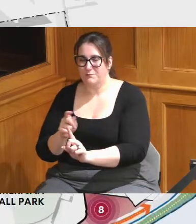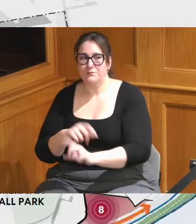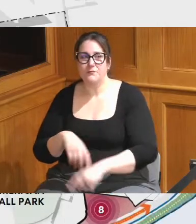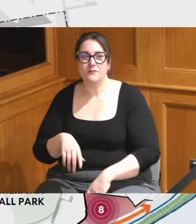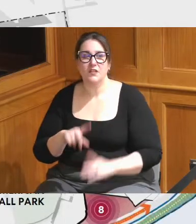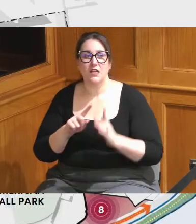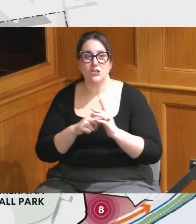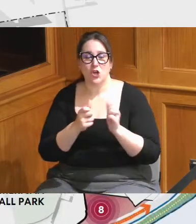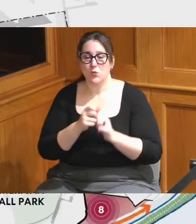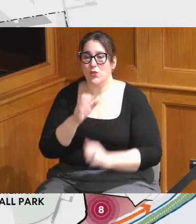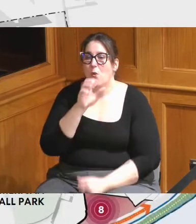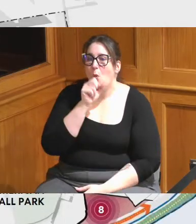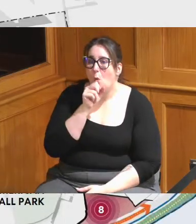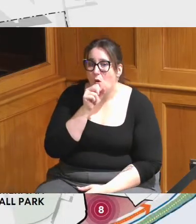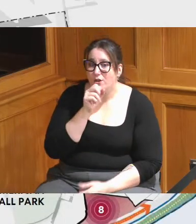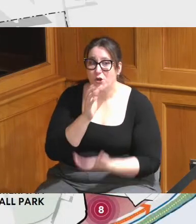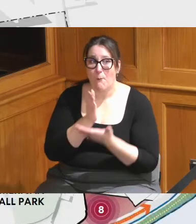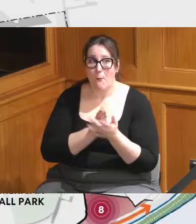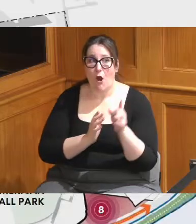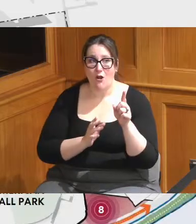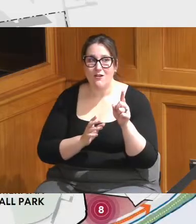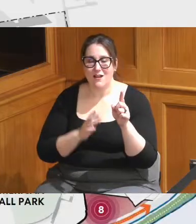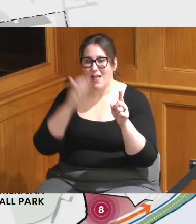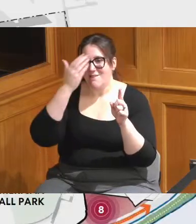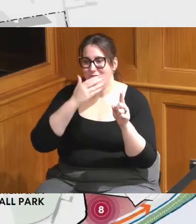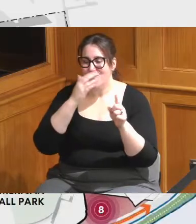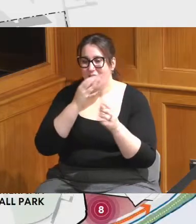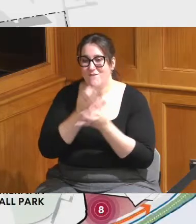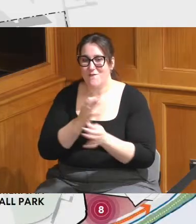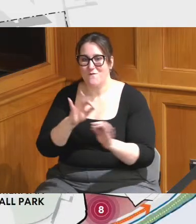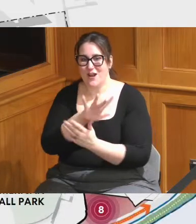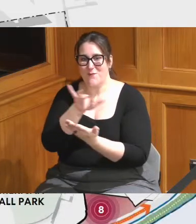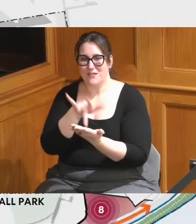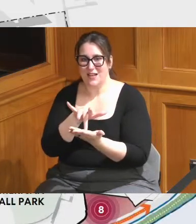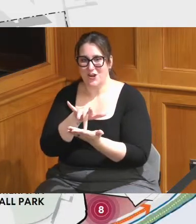with orange. The orange piece here is in front of the Freedom Center at the foot of the Robing